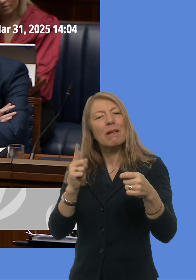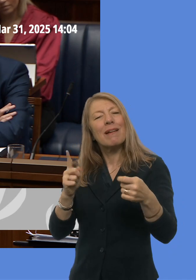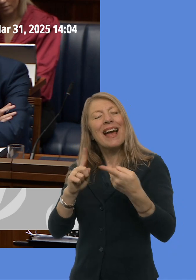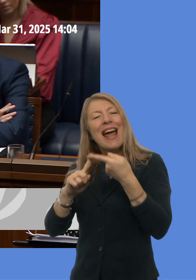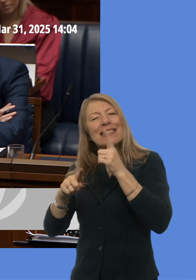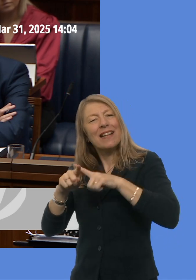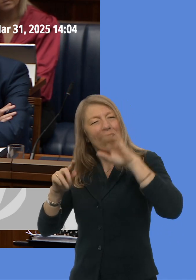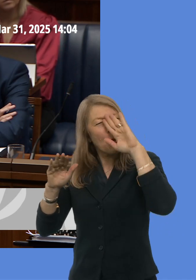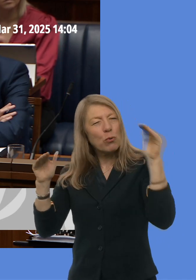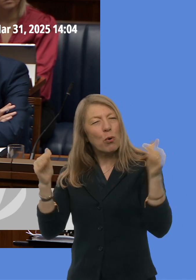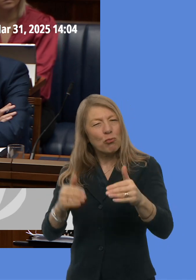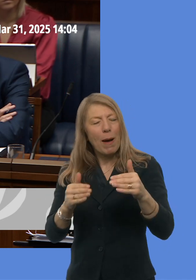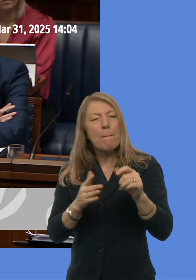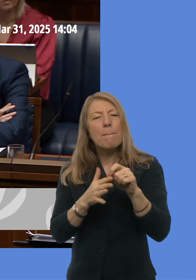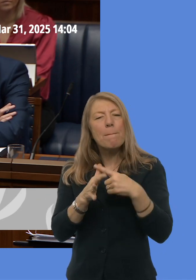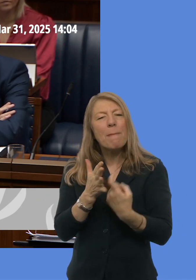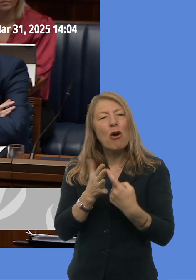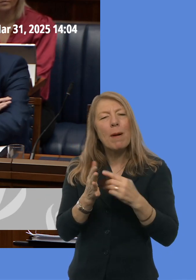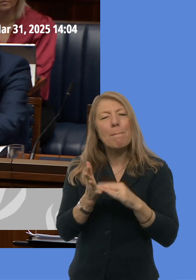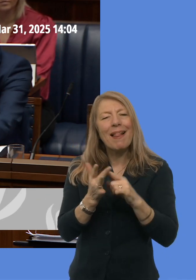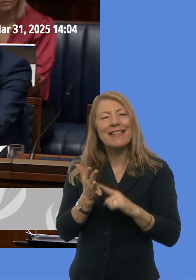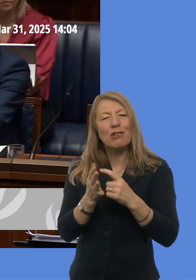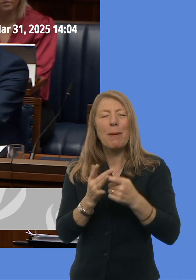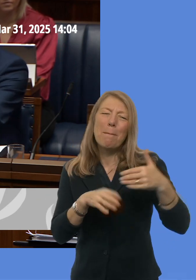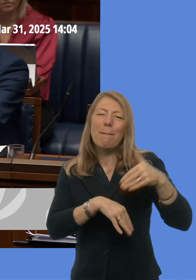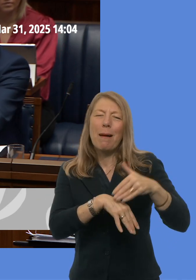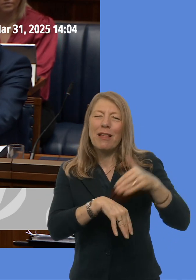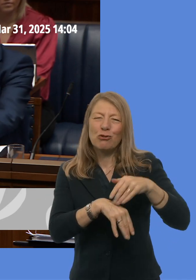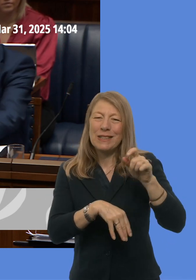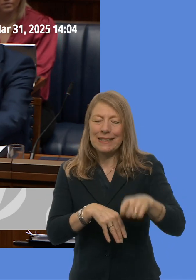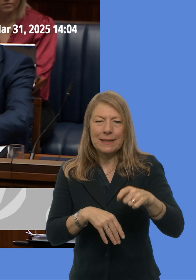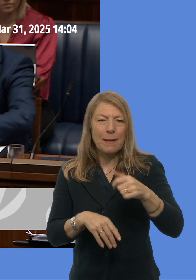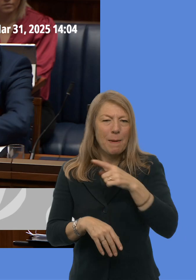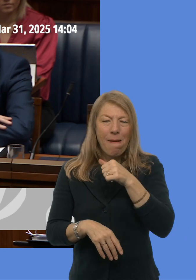Since 2019, it has delivered over £26 million worth of support across eight areas.